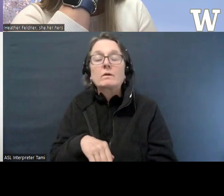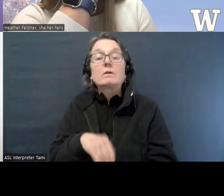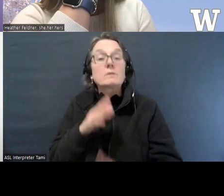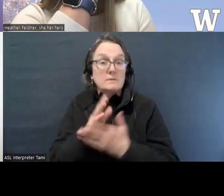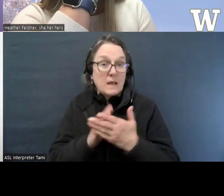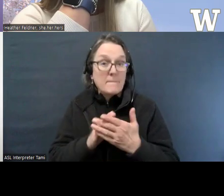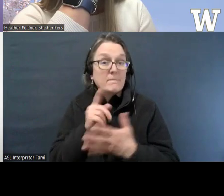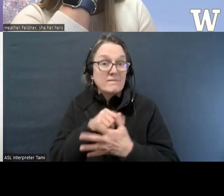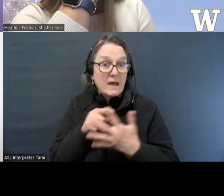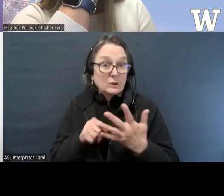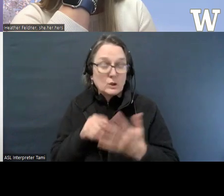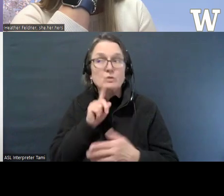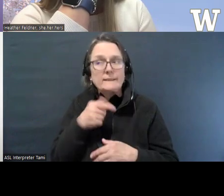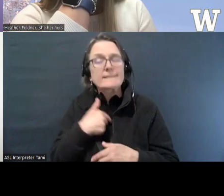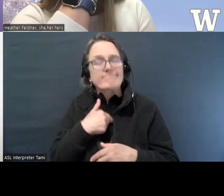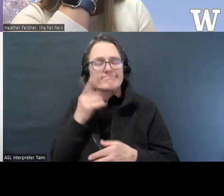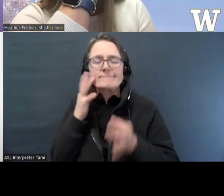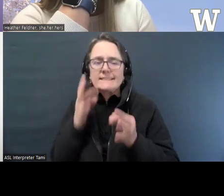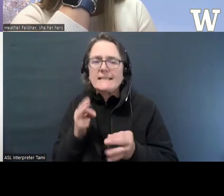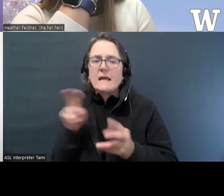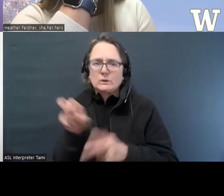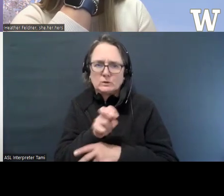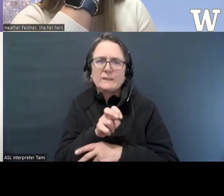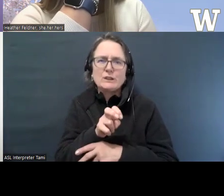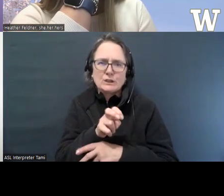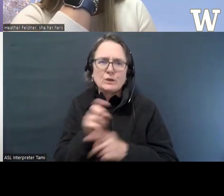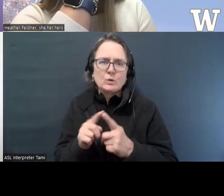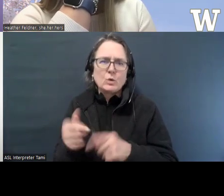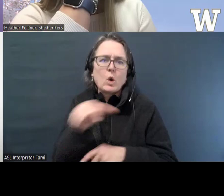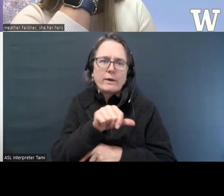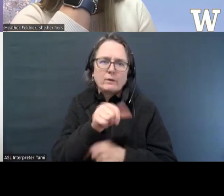when I discover that the medical facilities are not willing